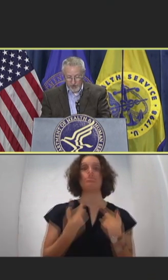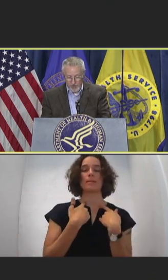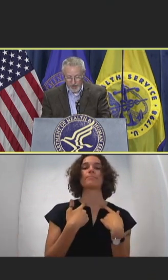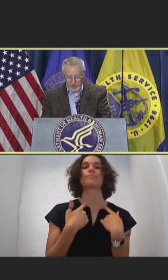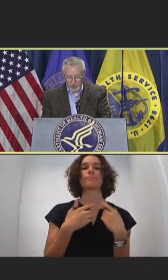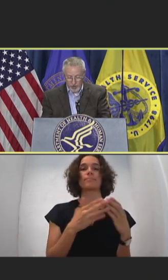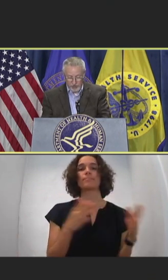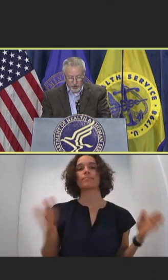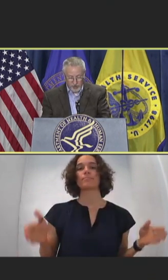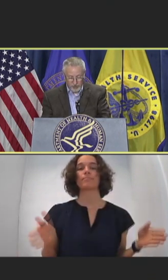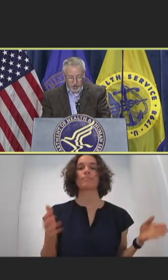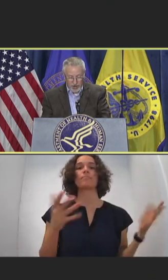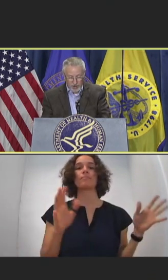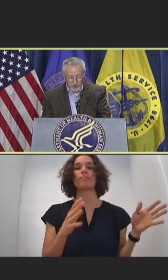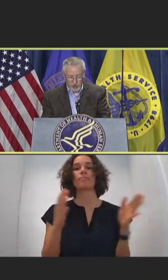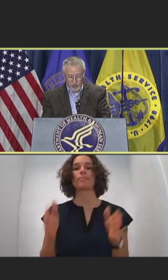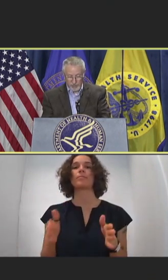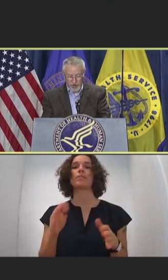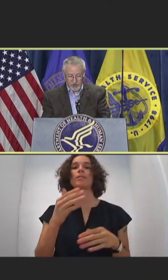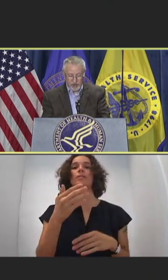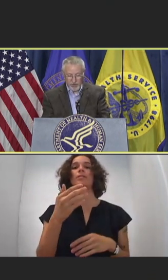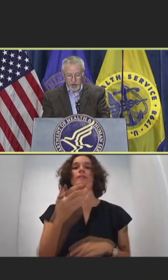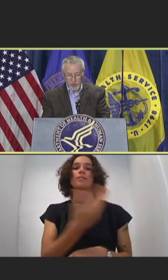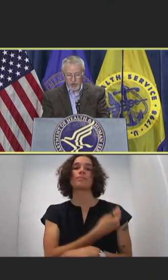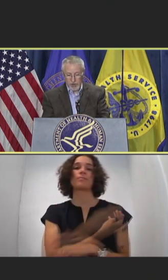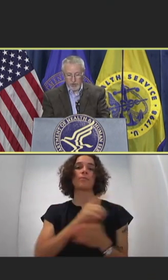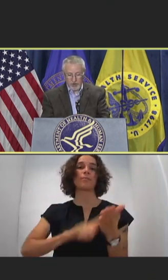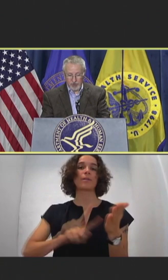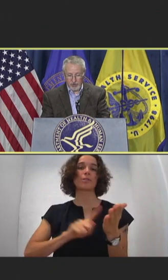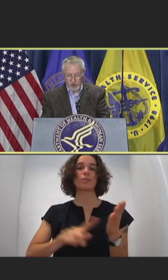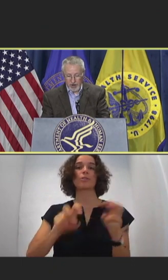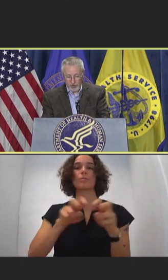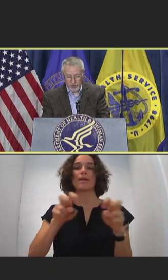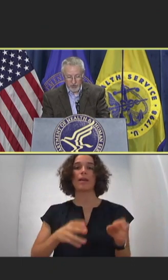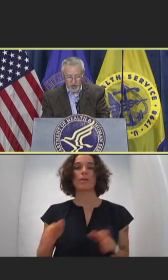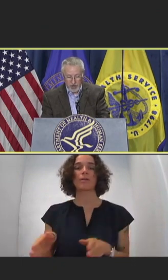vaccine research and its use in vaccine development and immunization efforts. And